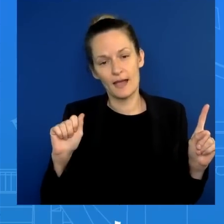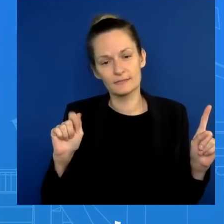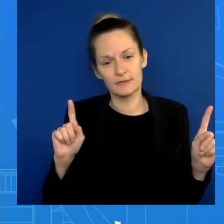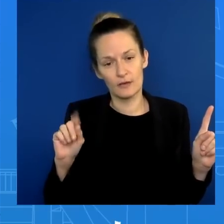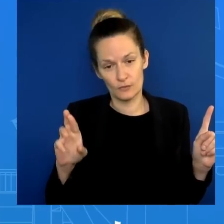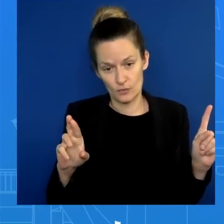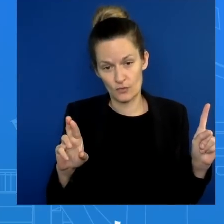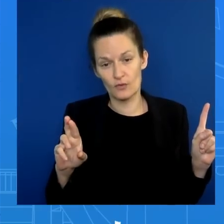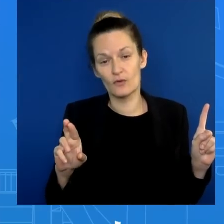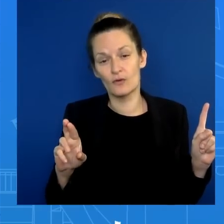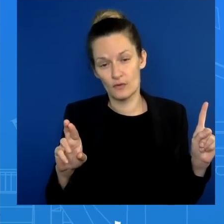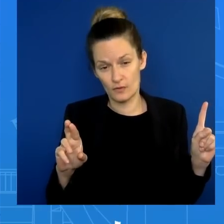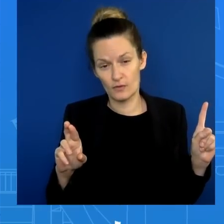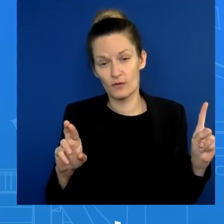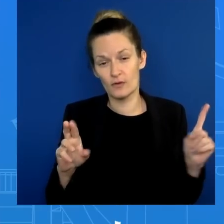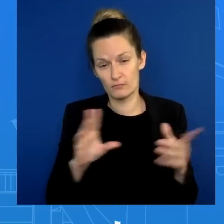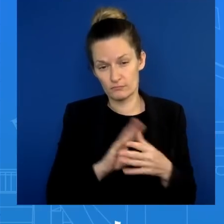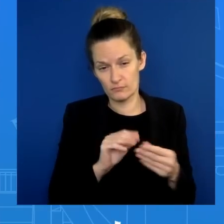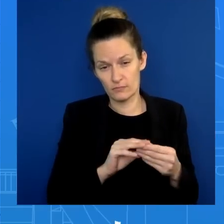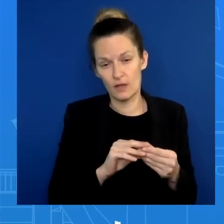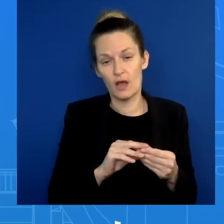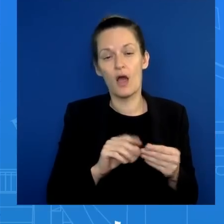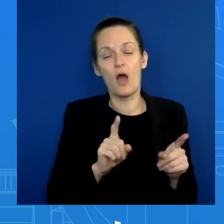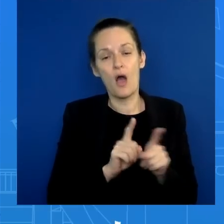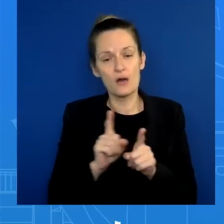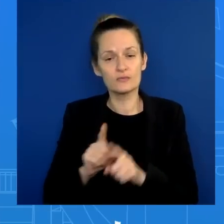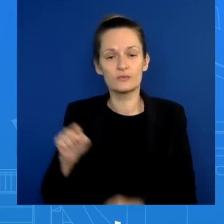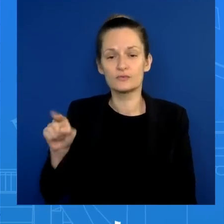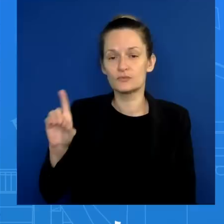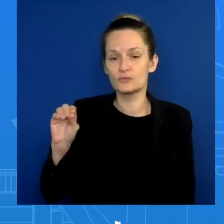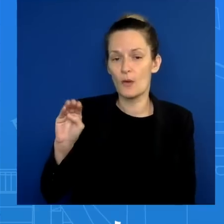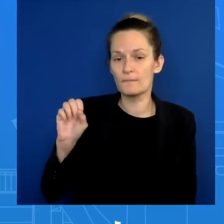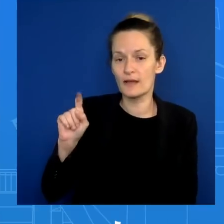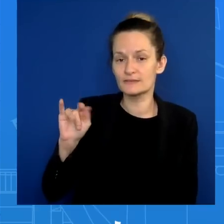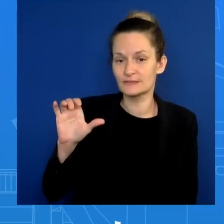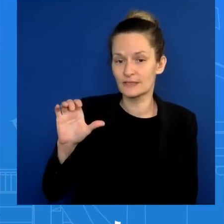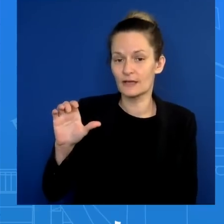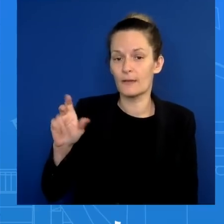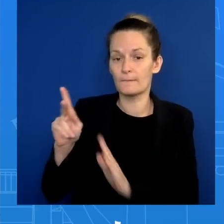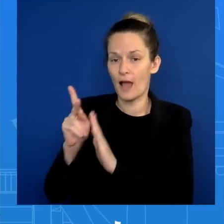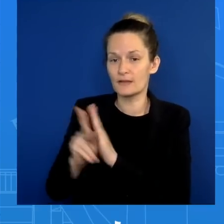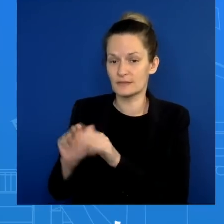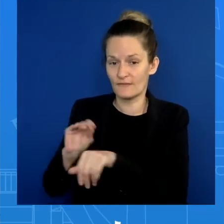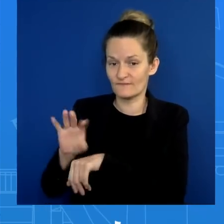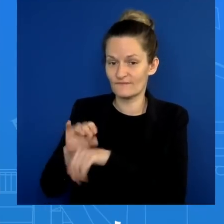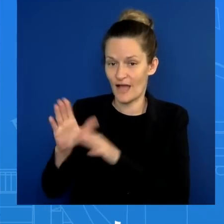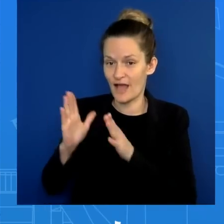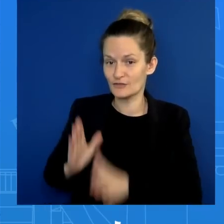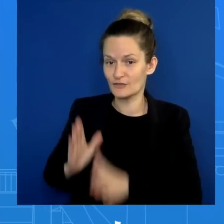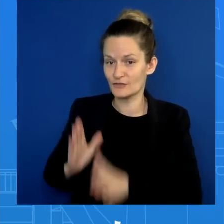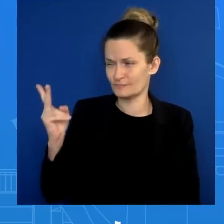but we do believe it will be fully paid for because of the because of the work that this president has done with the economy,